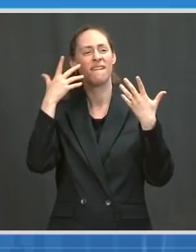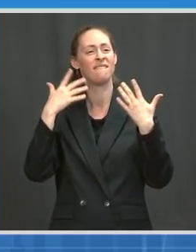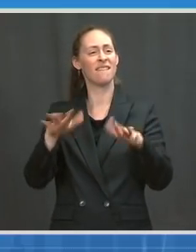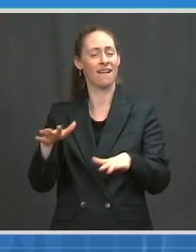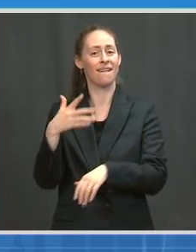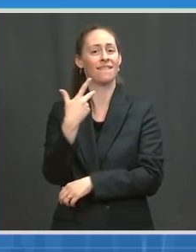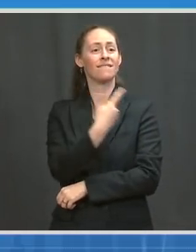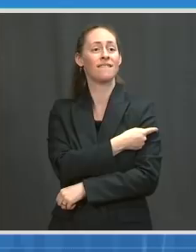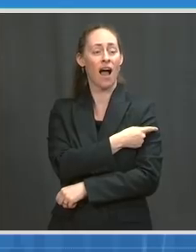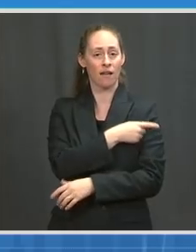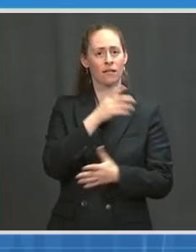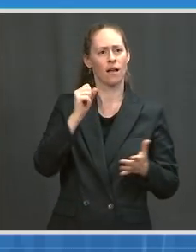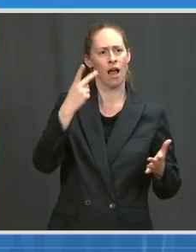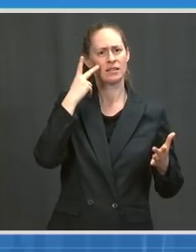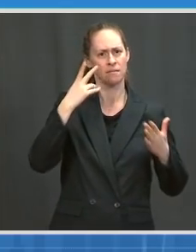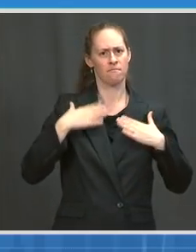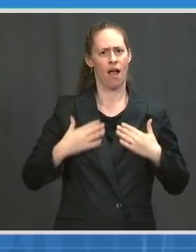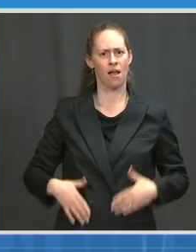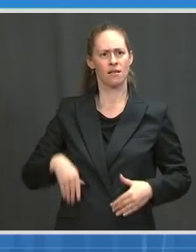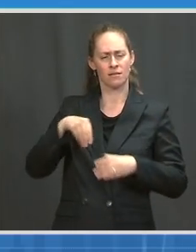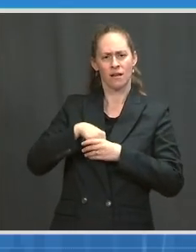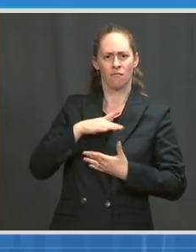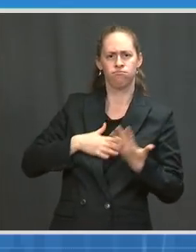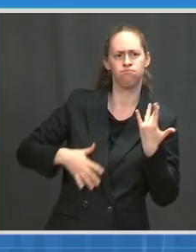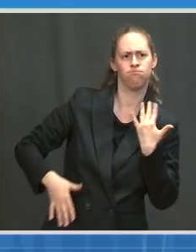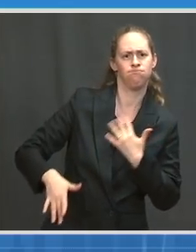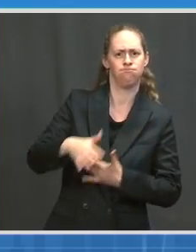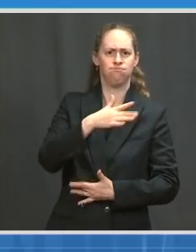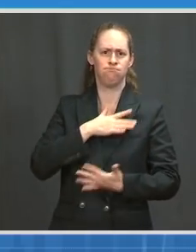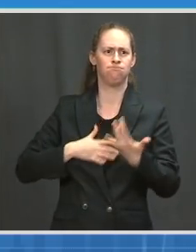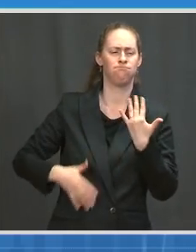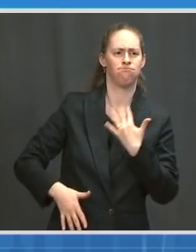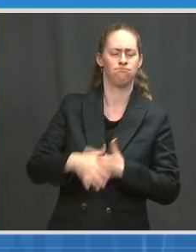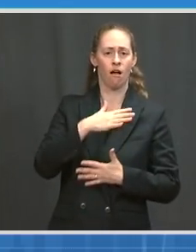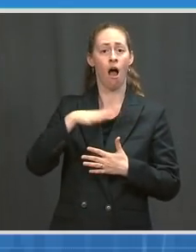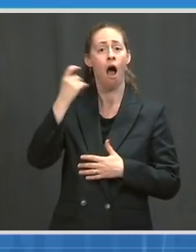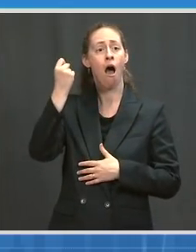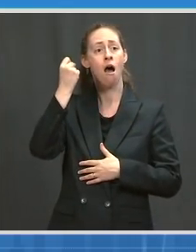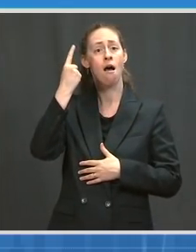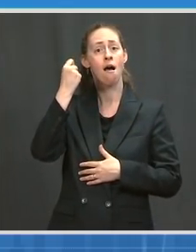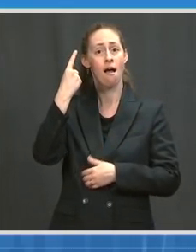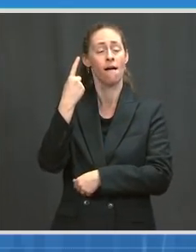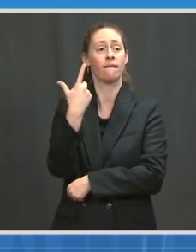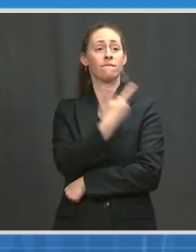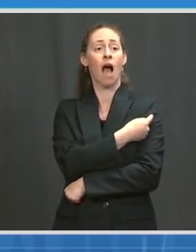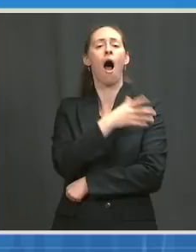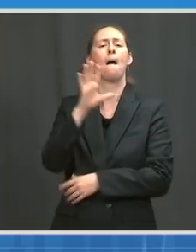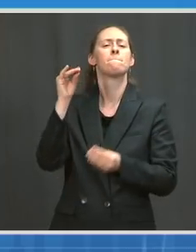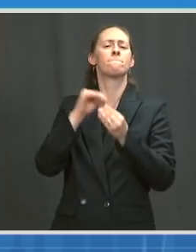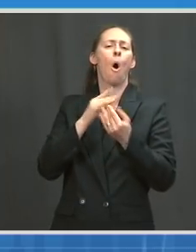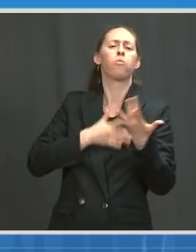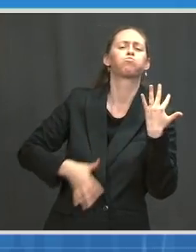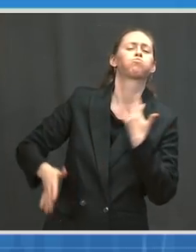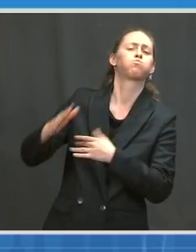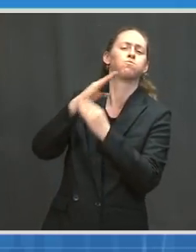against various variants is relatively low. But these people who were recovered